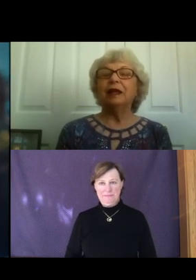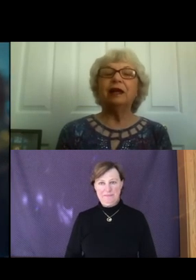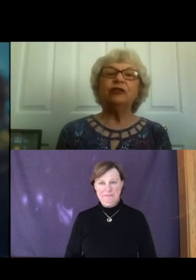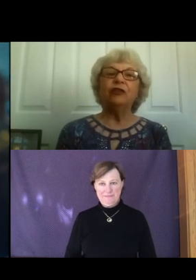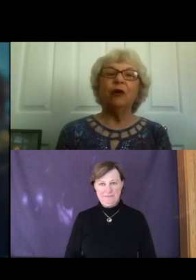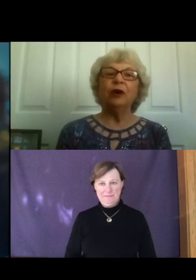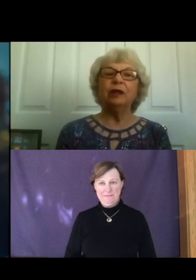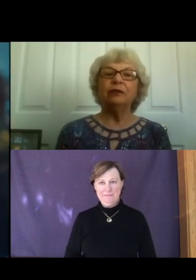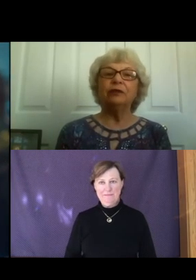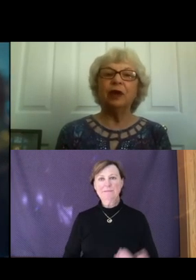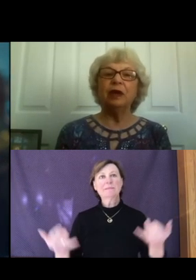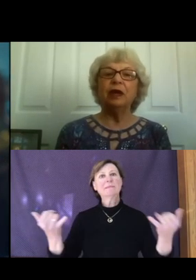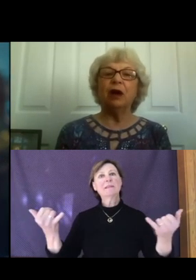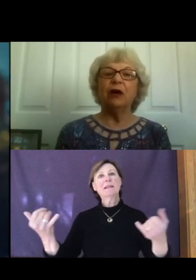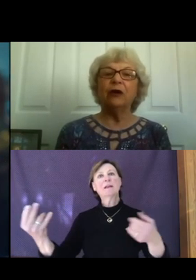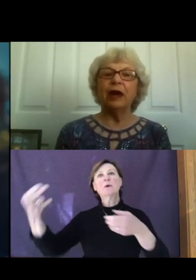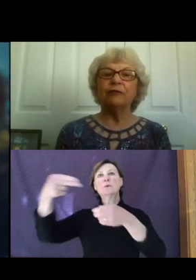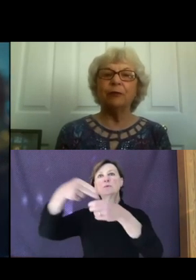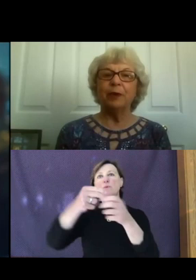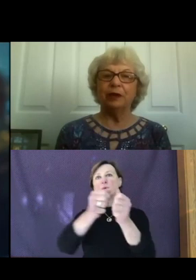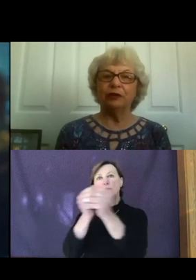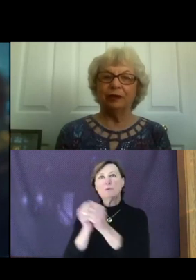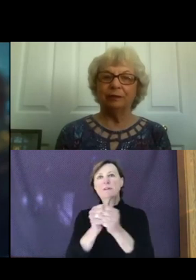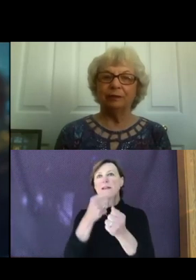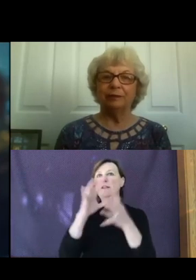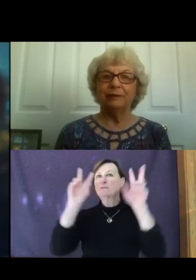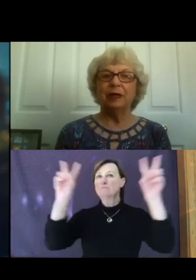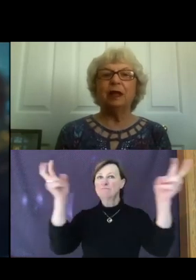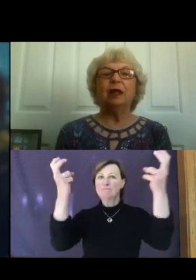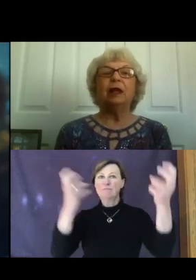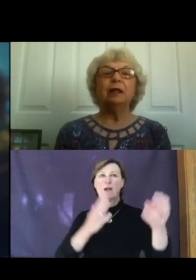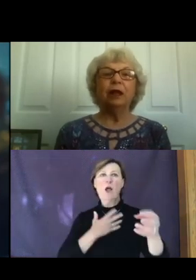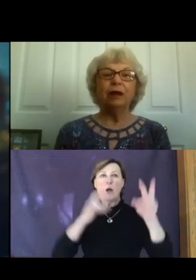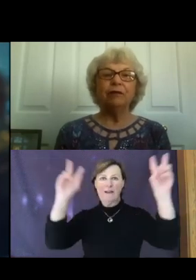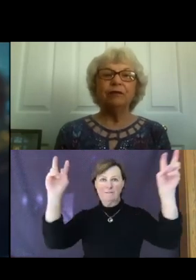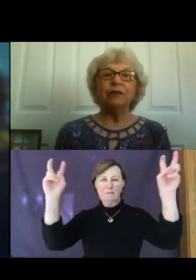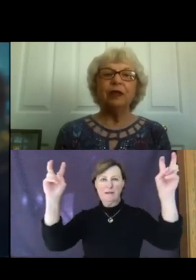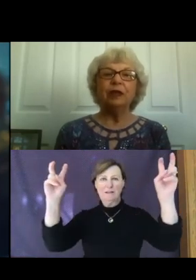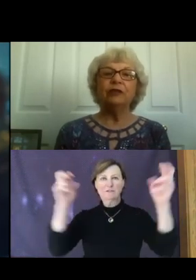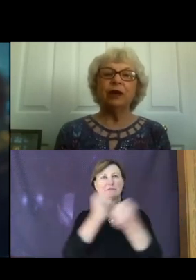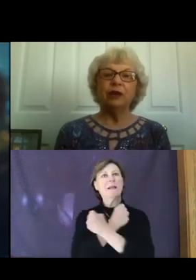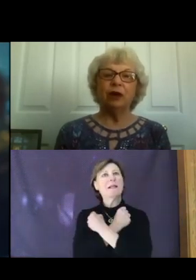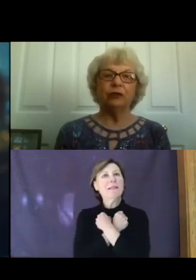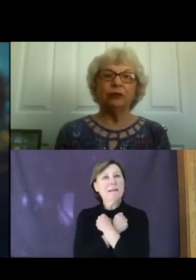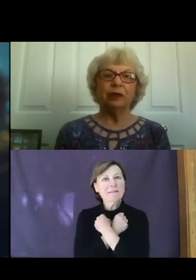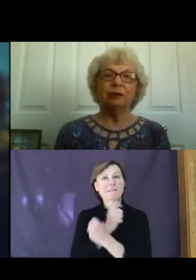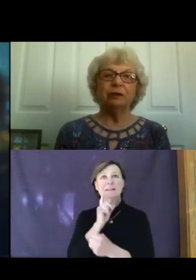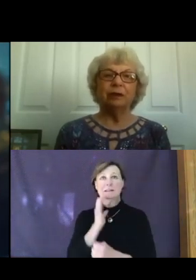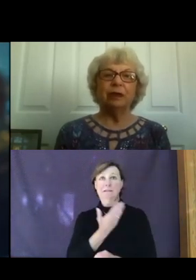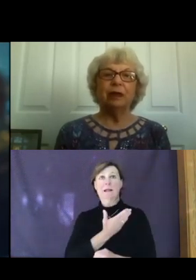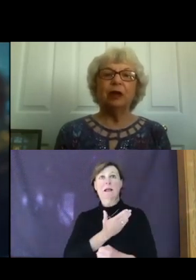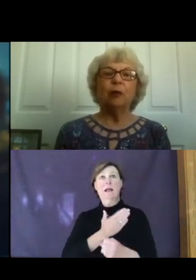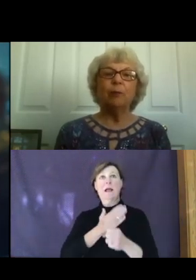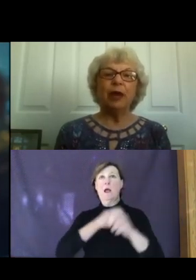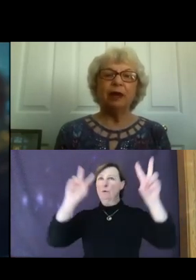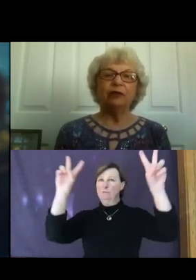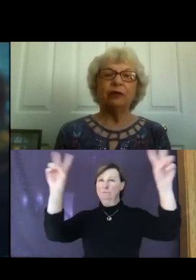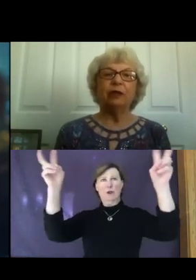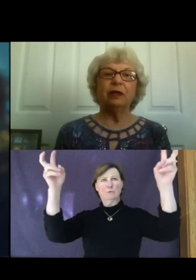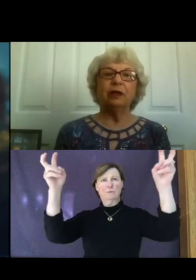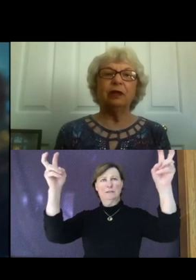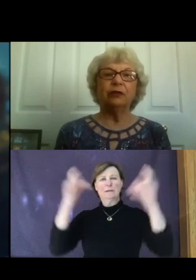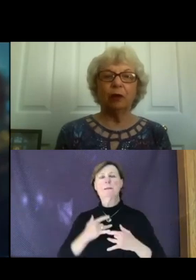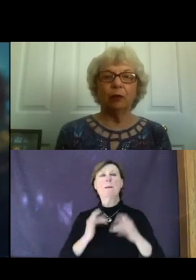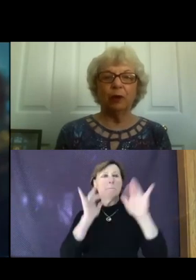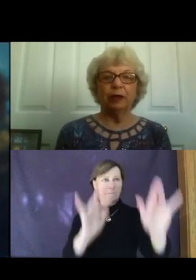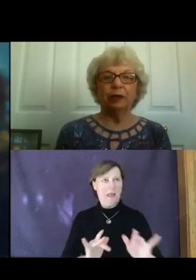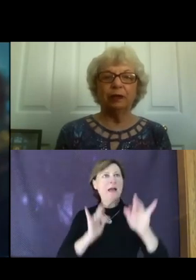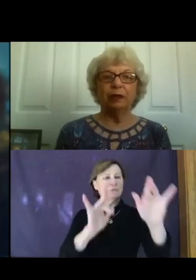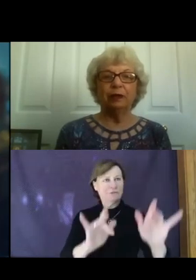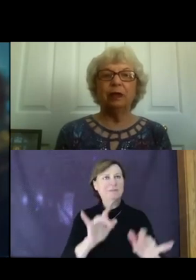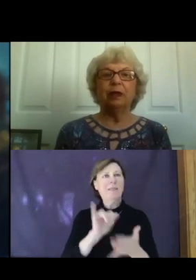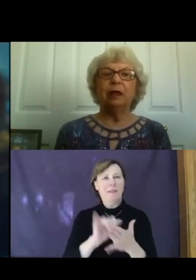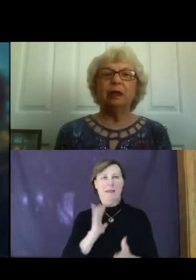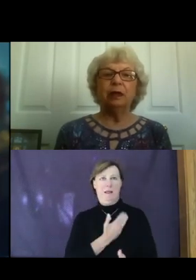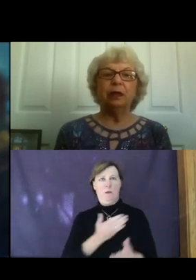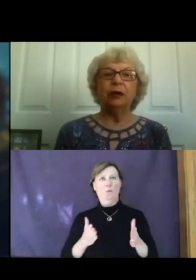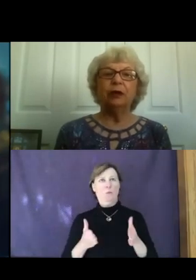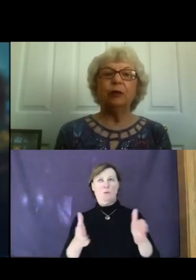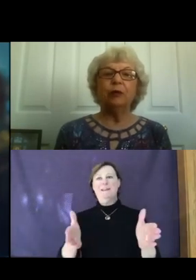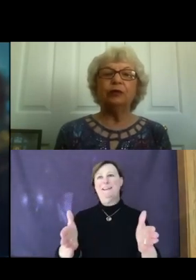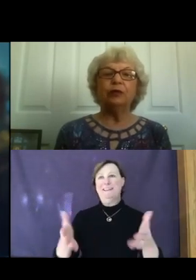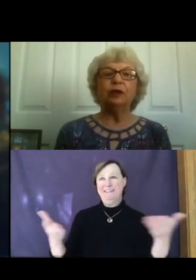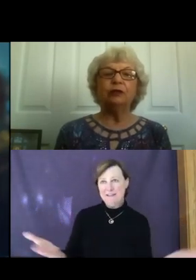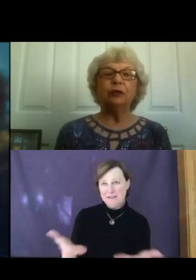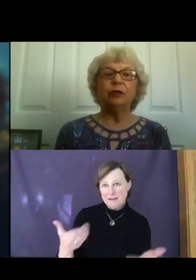Let us join in saying our affirmation. Love is our doctrine. Compassion is our way. Here we